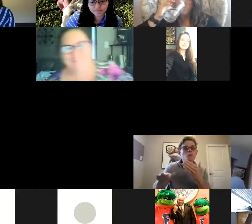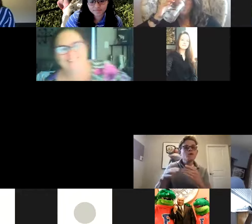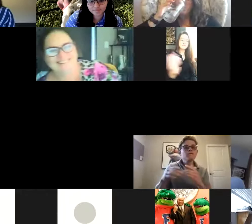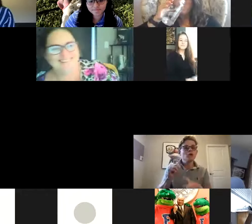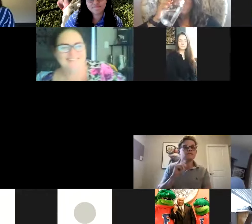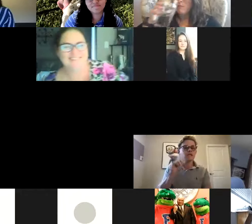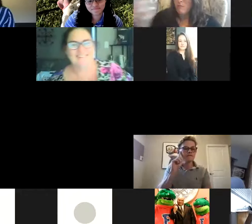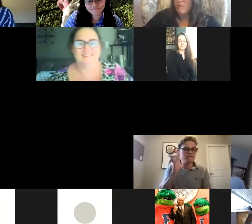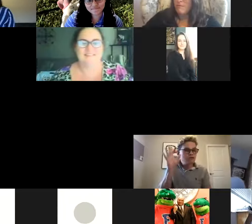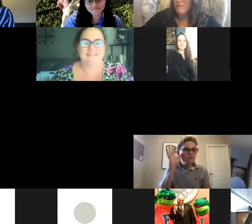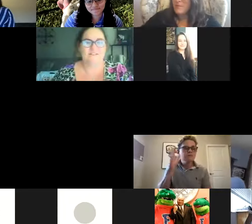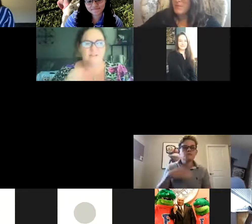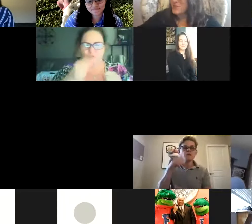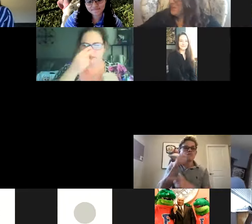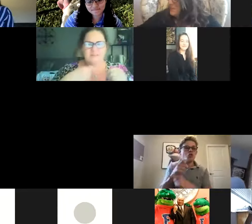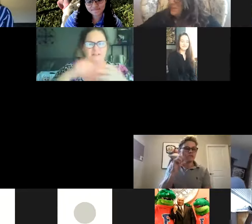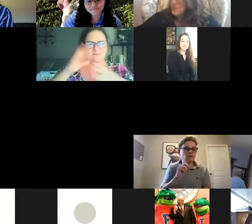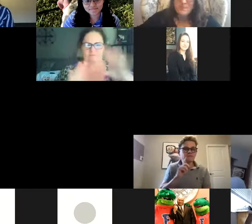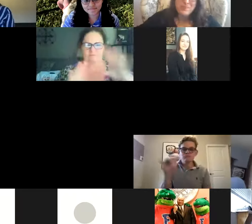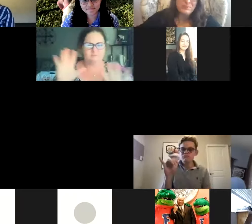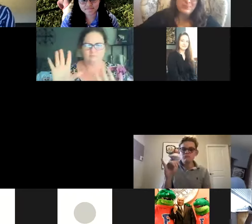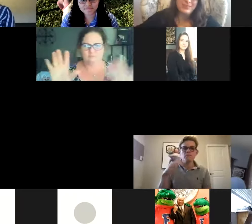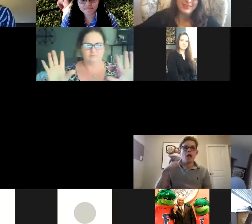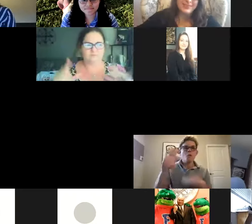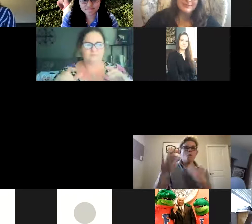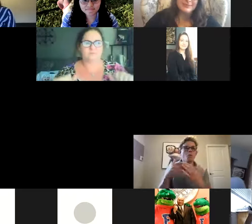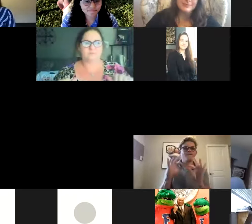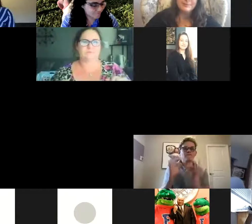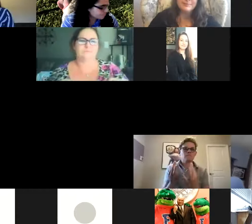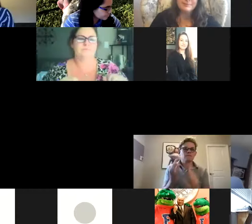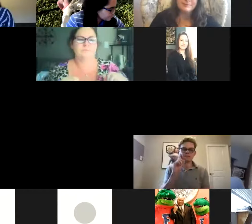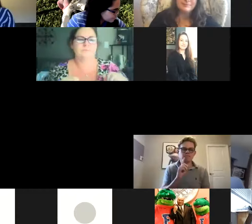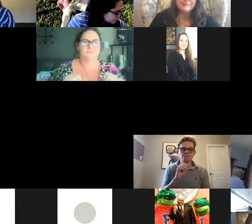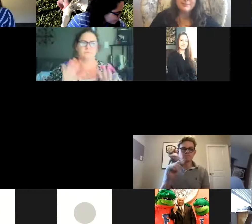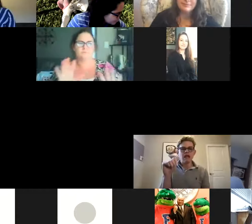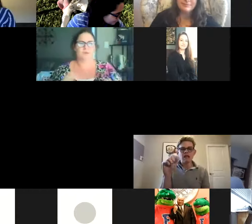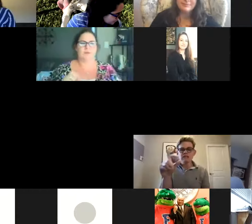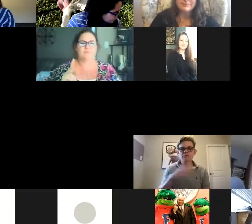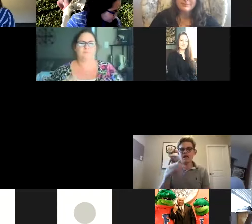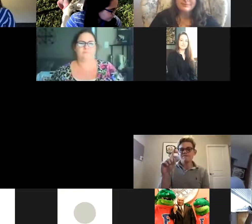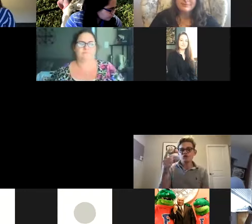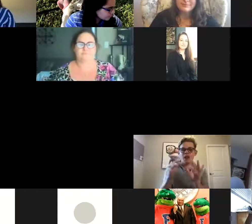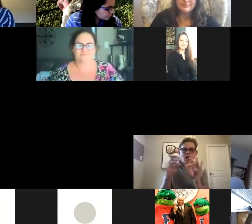different world here. I was born from deaf parents. And I've got a wonderfully deaf parents.